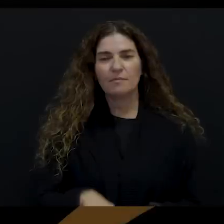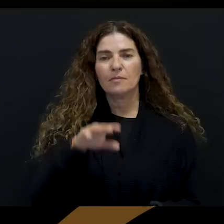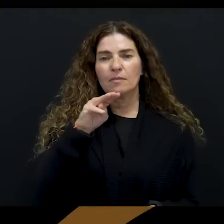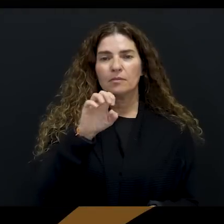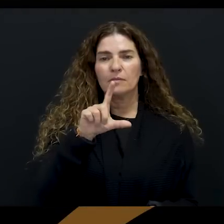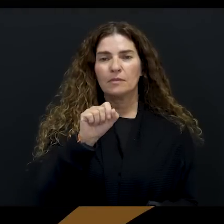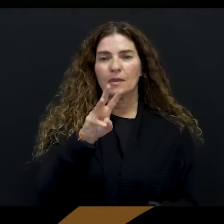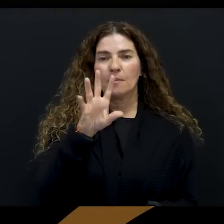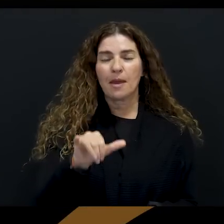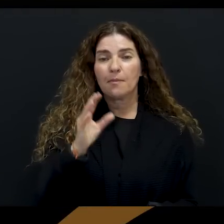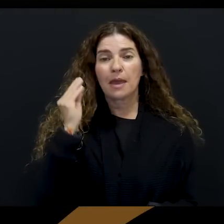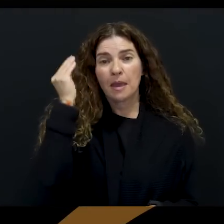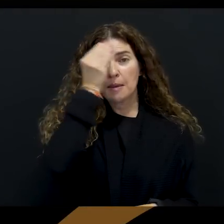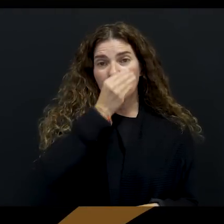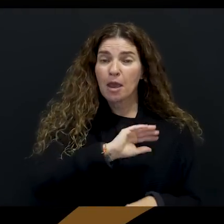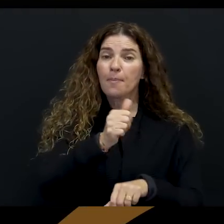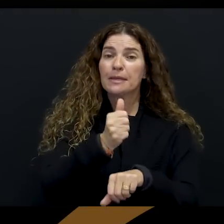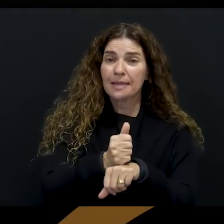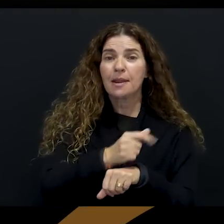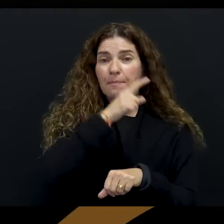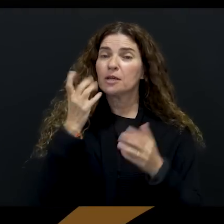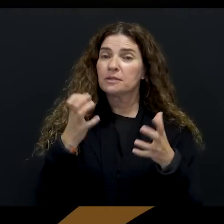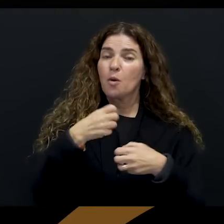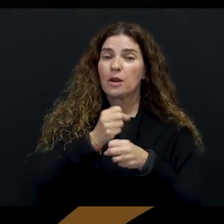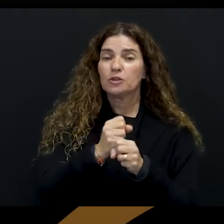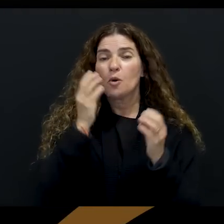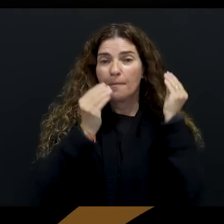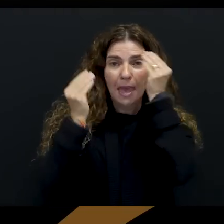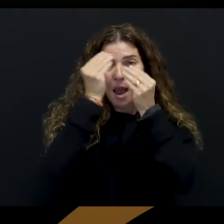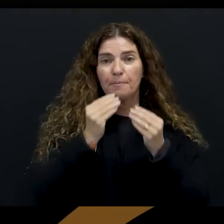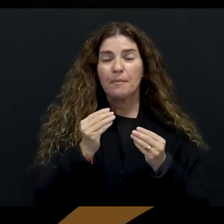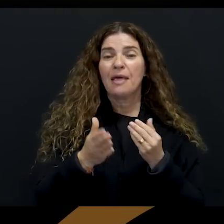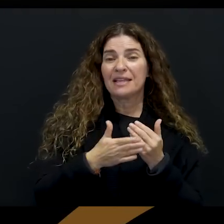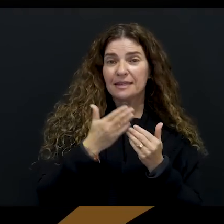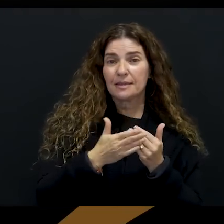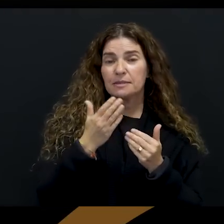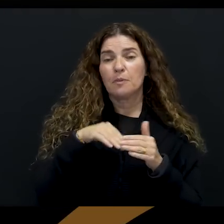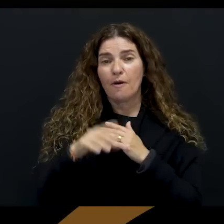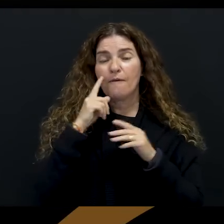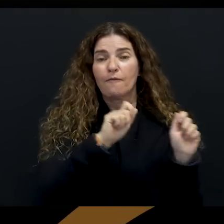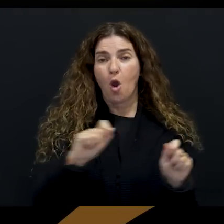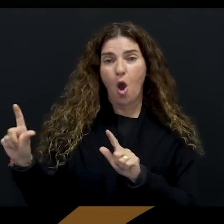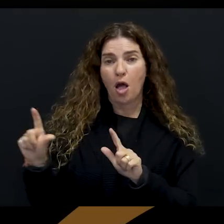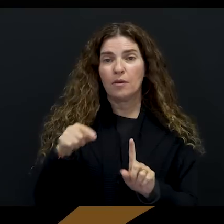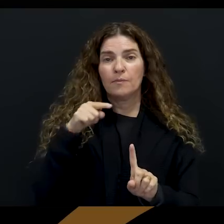Meloway Makeup is built on the principle of creating makeup products that are accessible and easy to use for everyone.